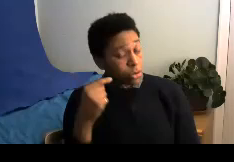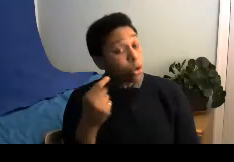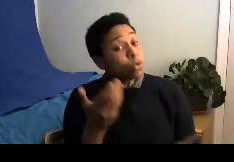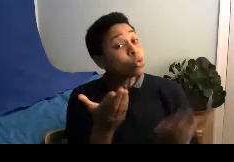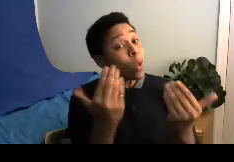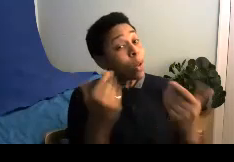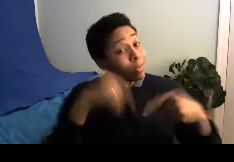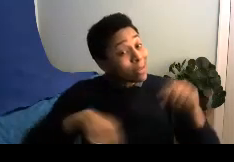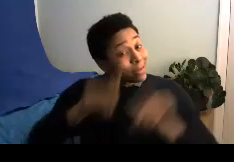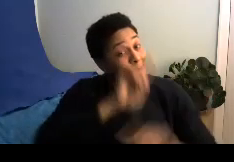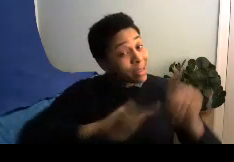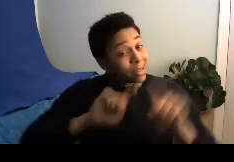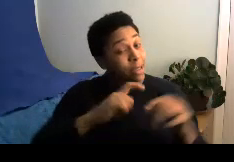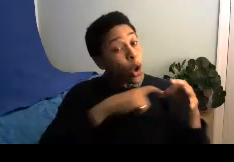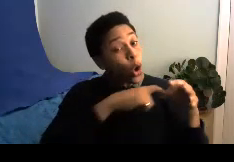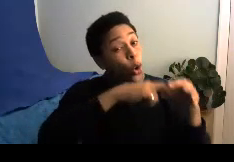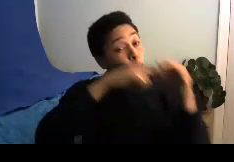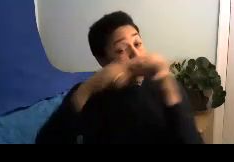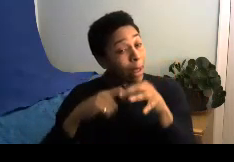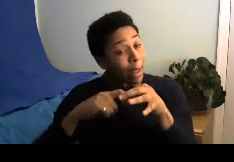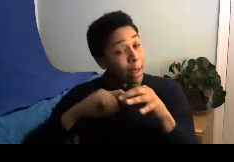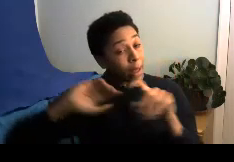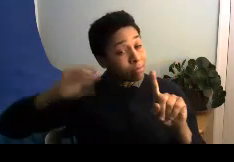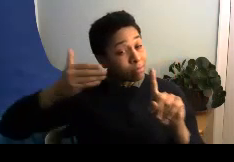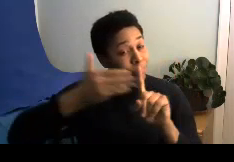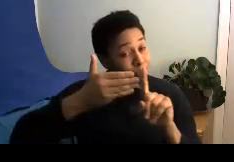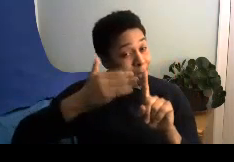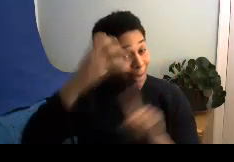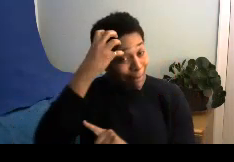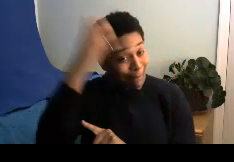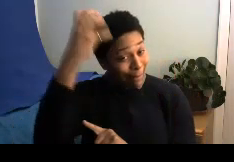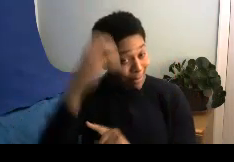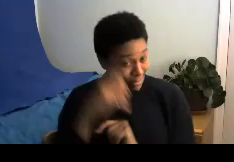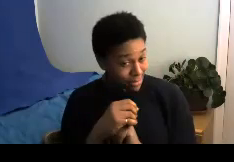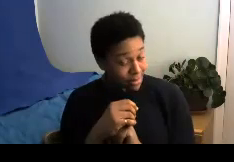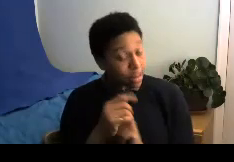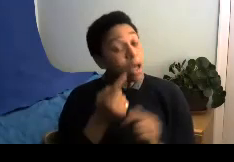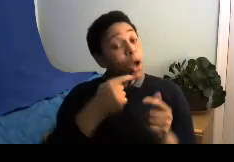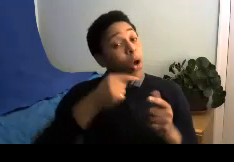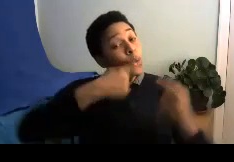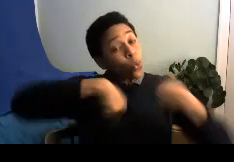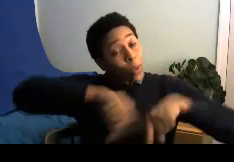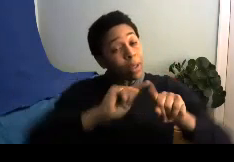Queer@King's is a research center in the Faculty of Arts